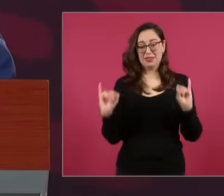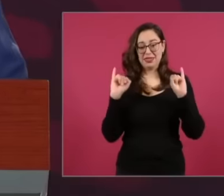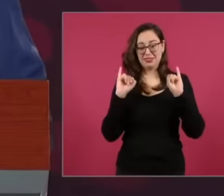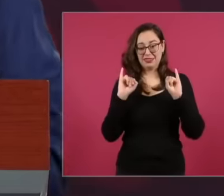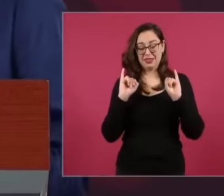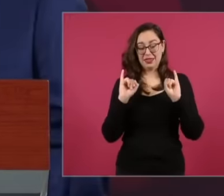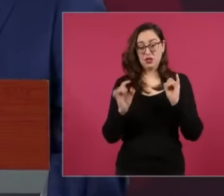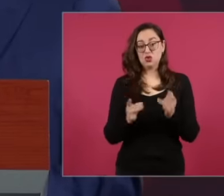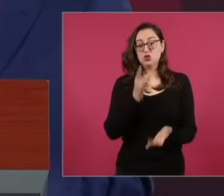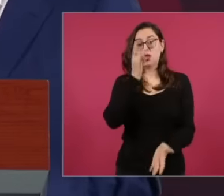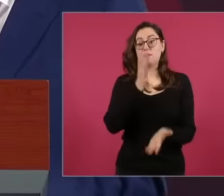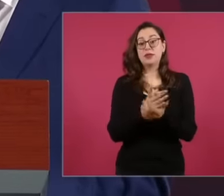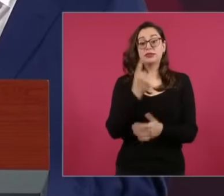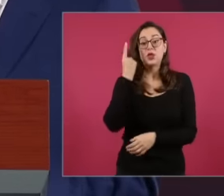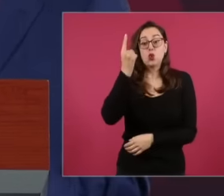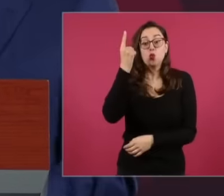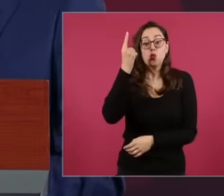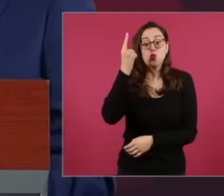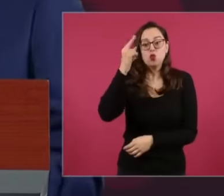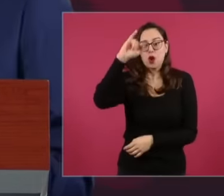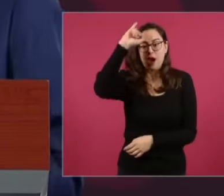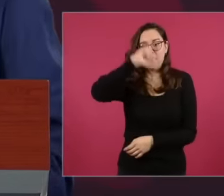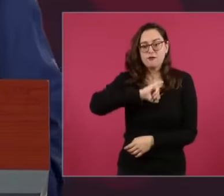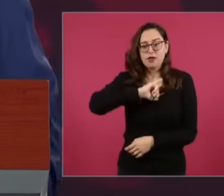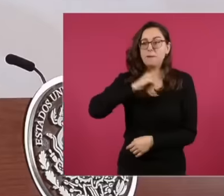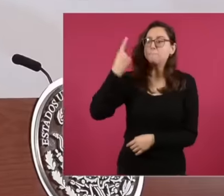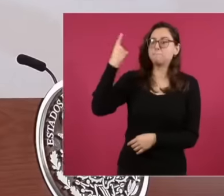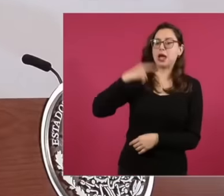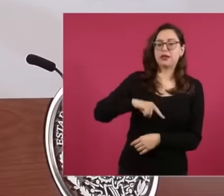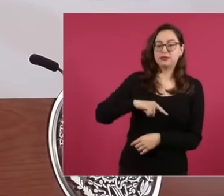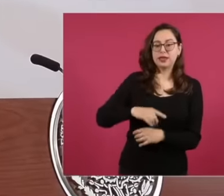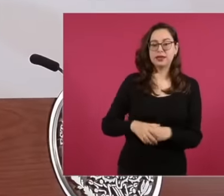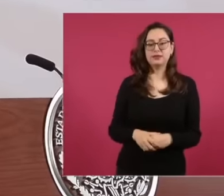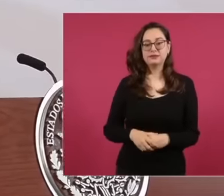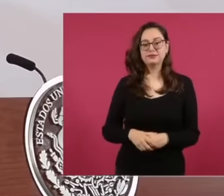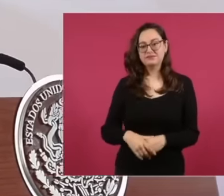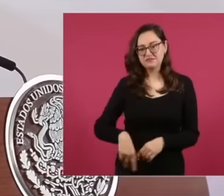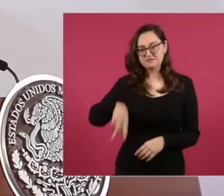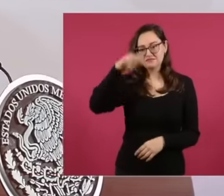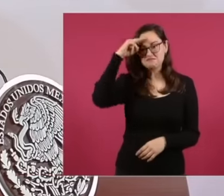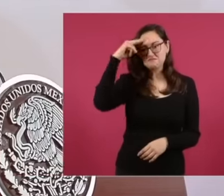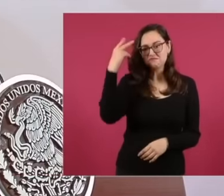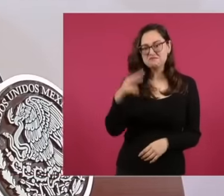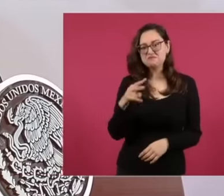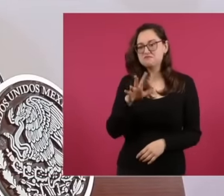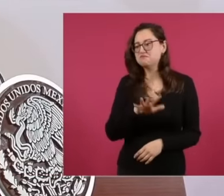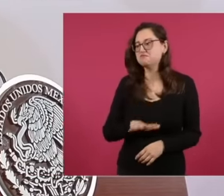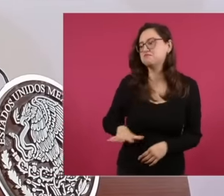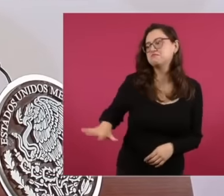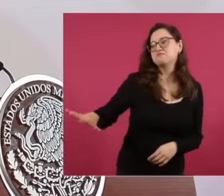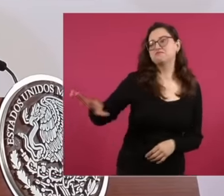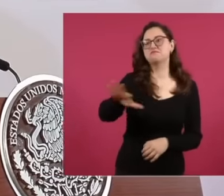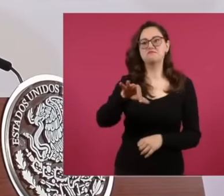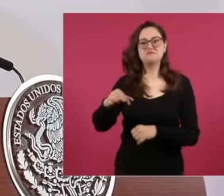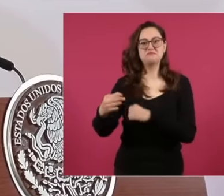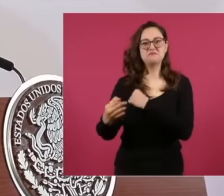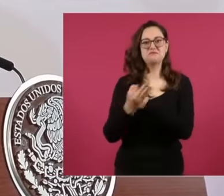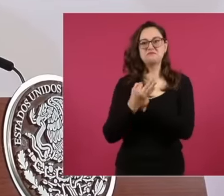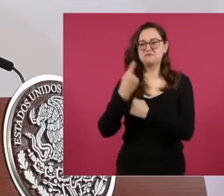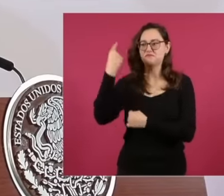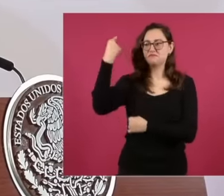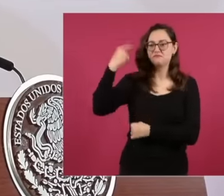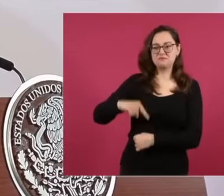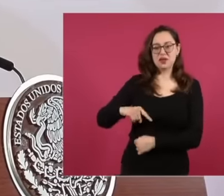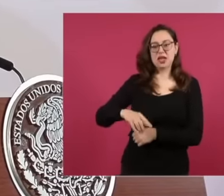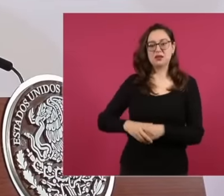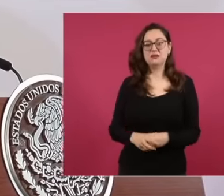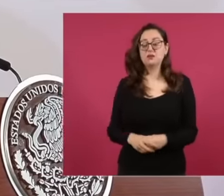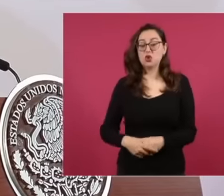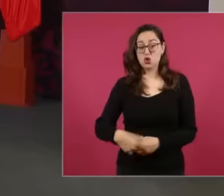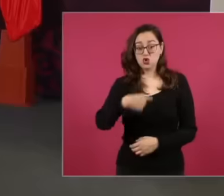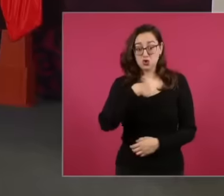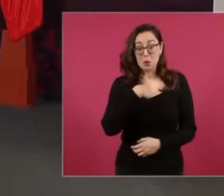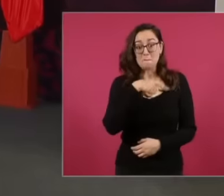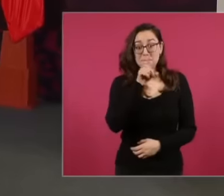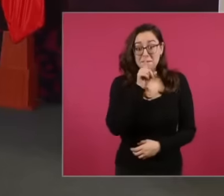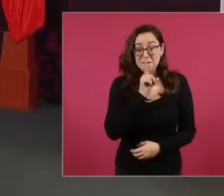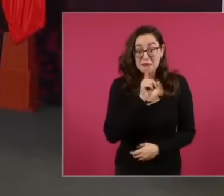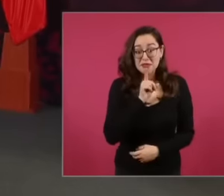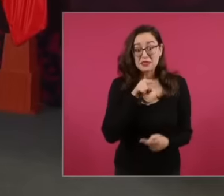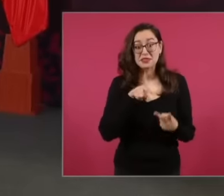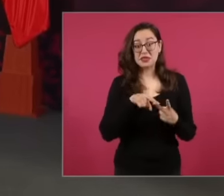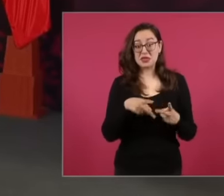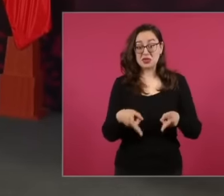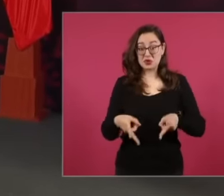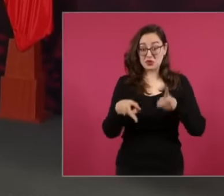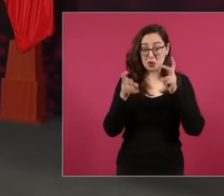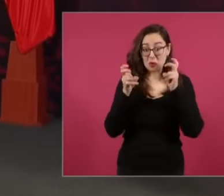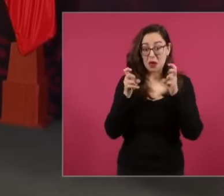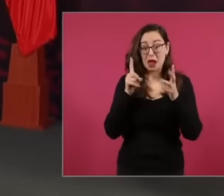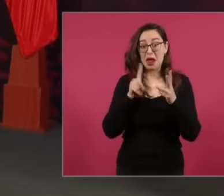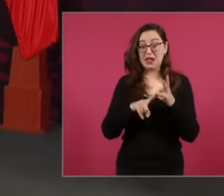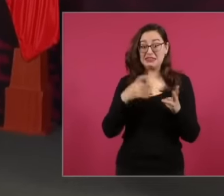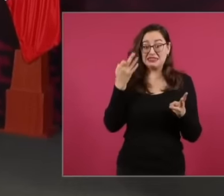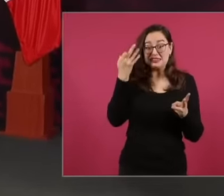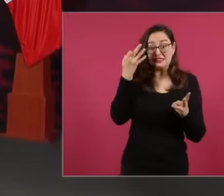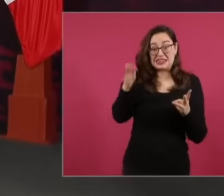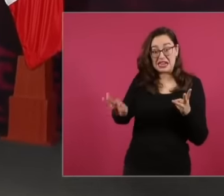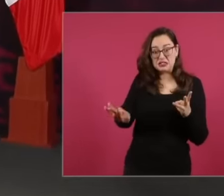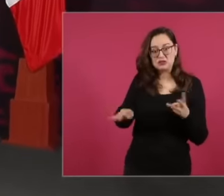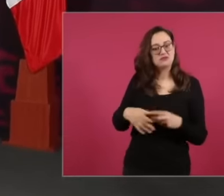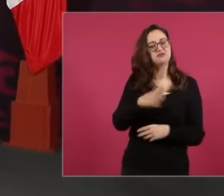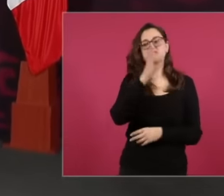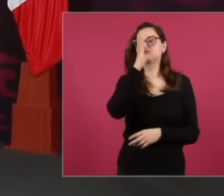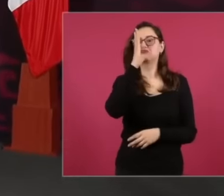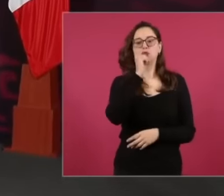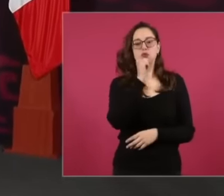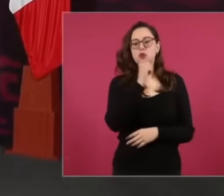Mexico. I cannot lie and I cannot steal and I cannot betray the people. How am I going to